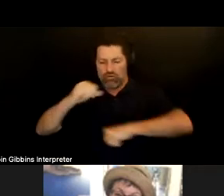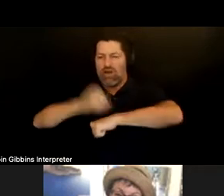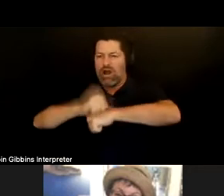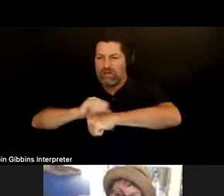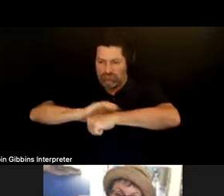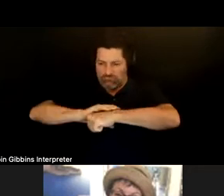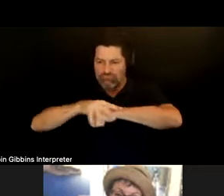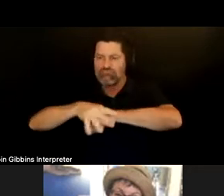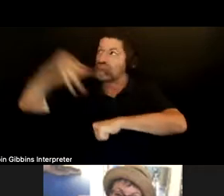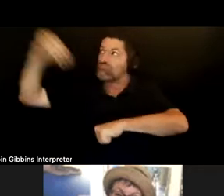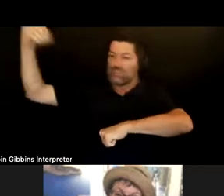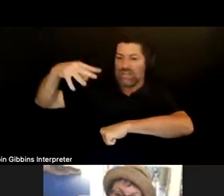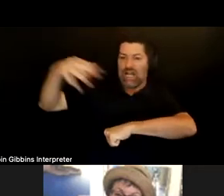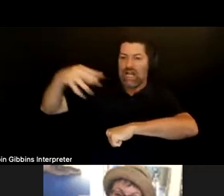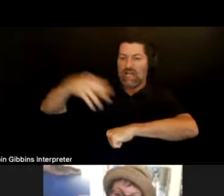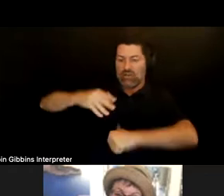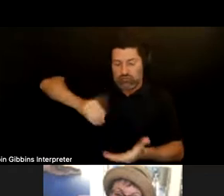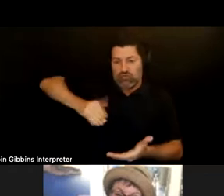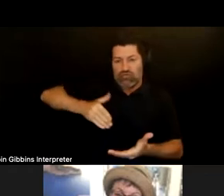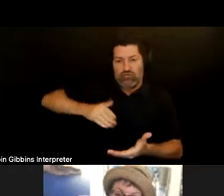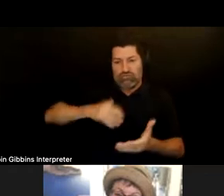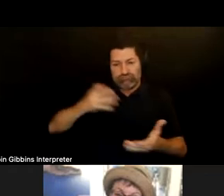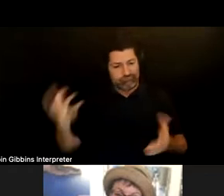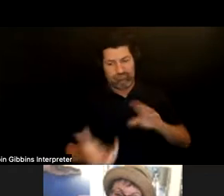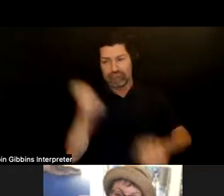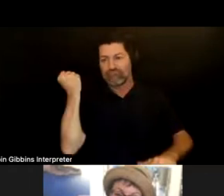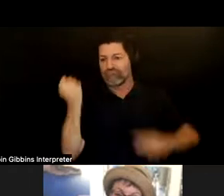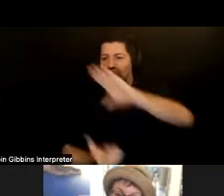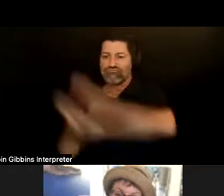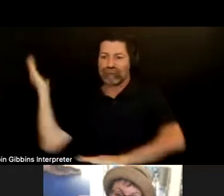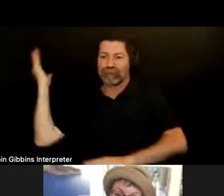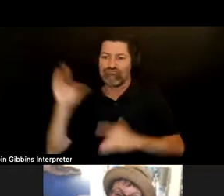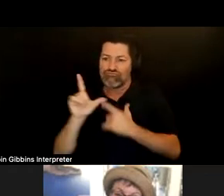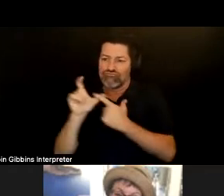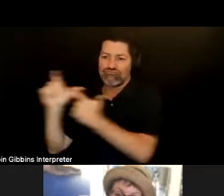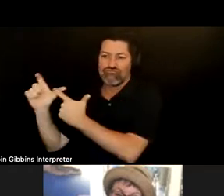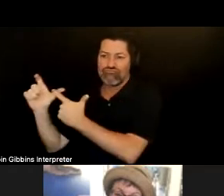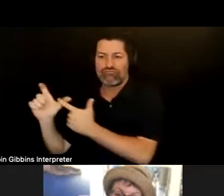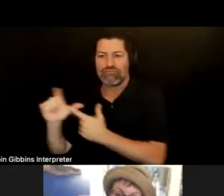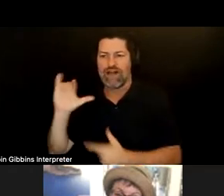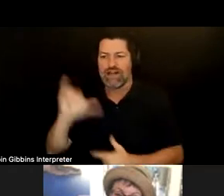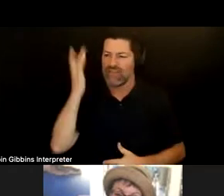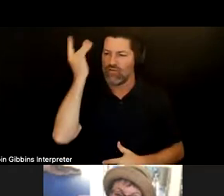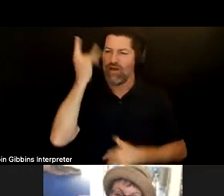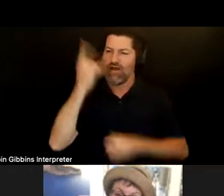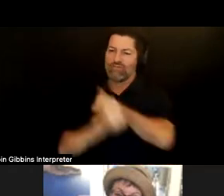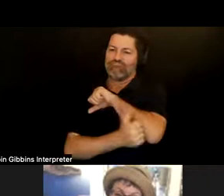run Okay, So that's kind of the pragmatic reason for eating matsu. But the rabbis now